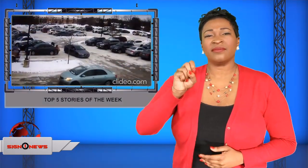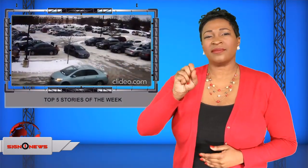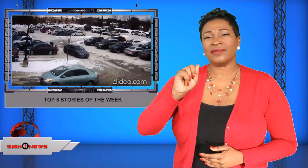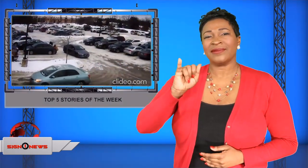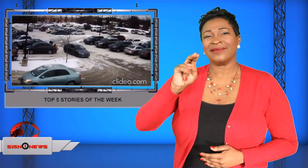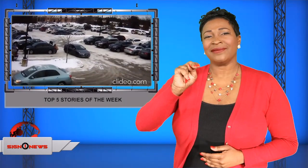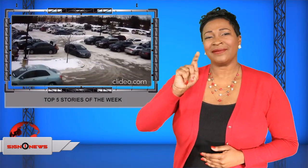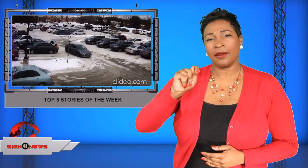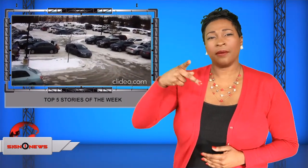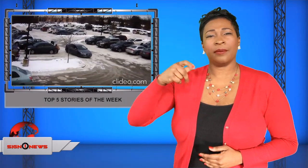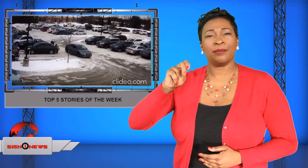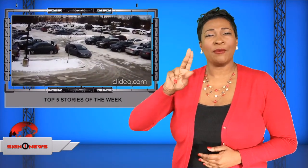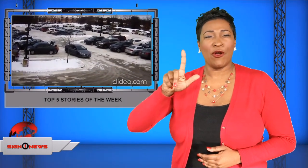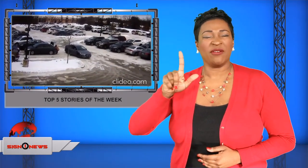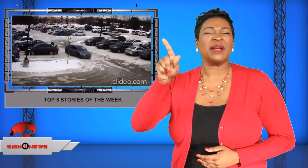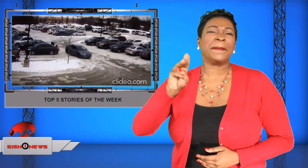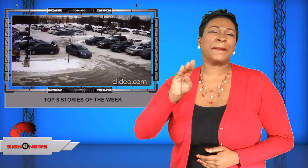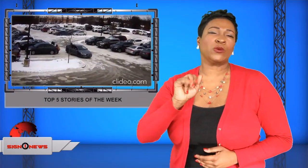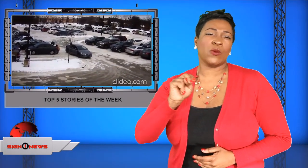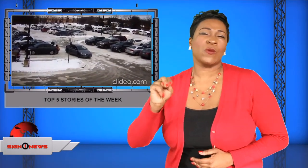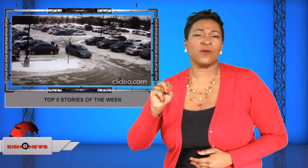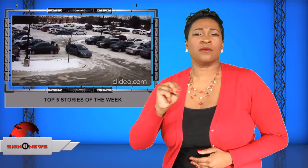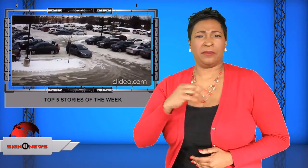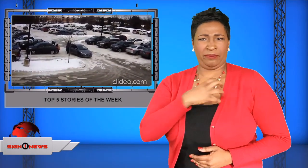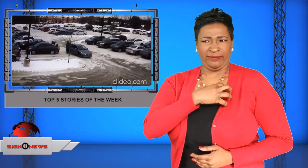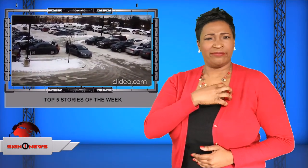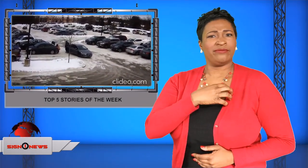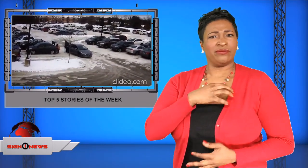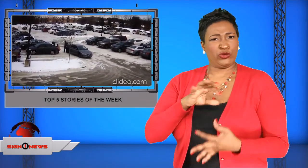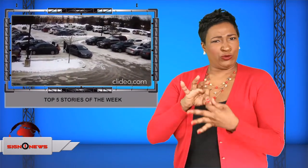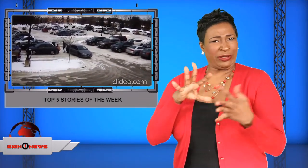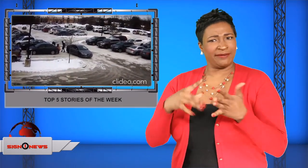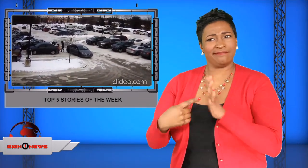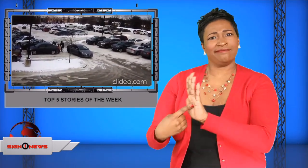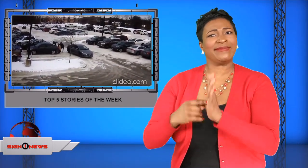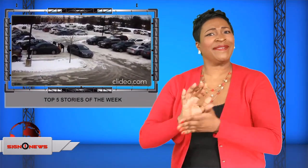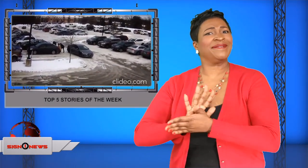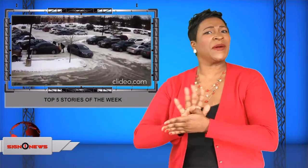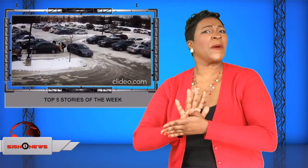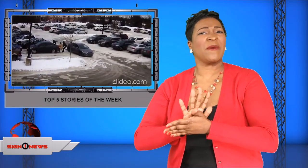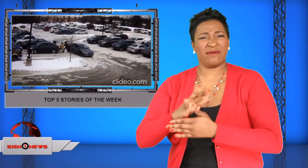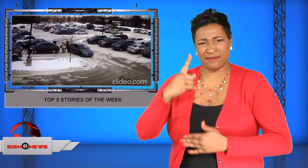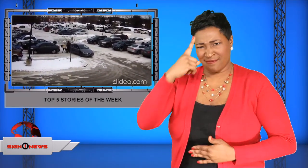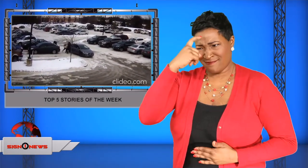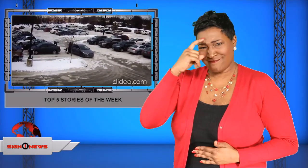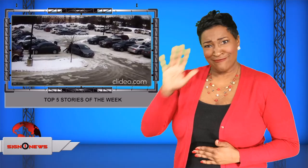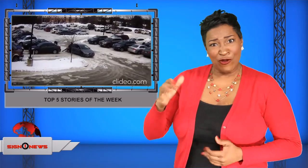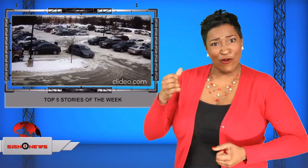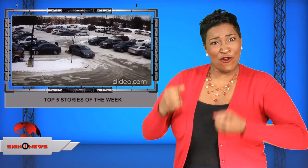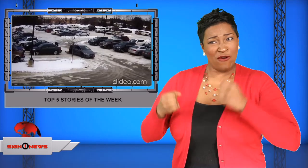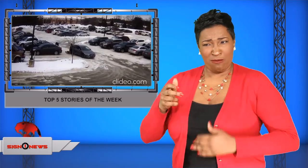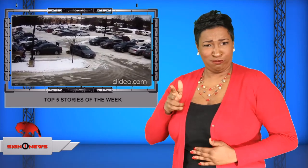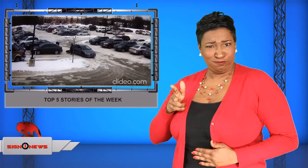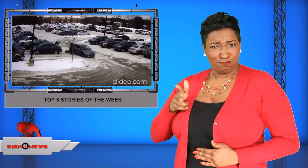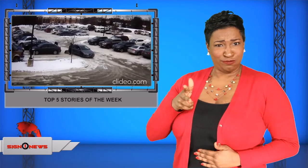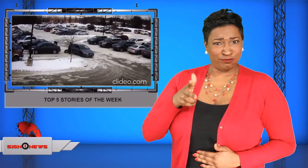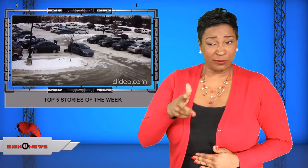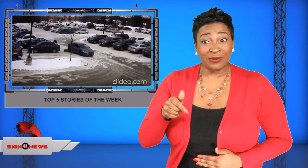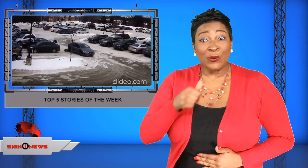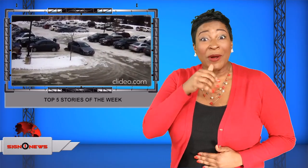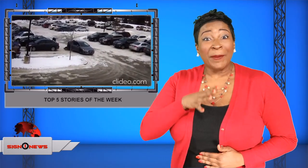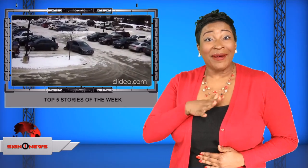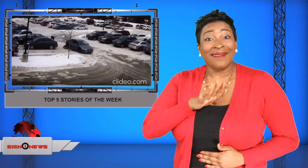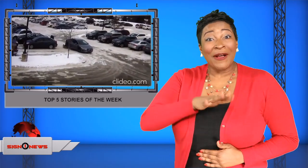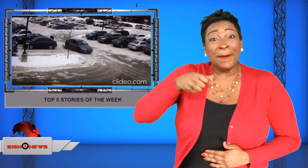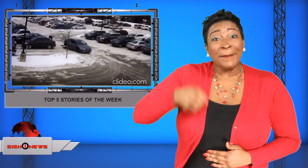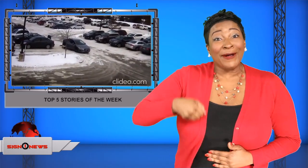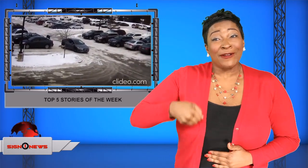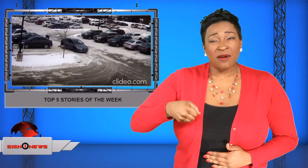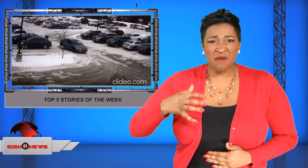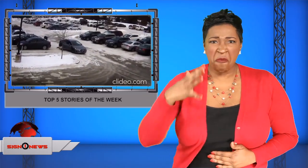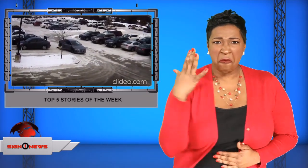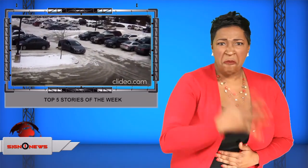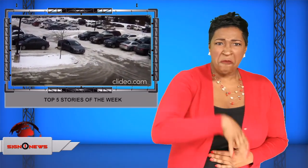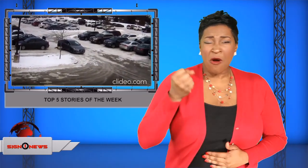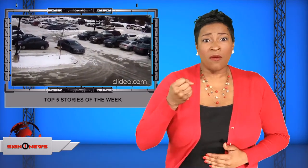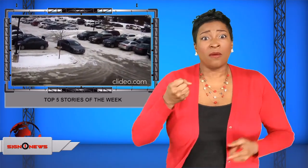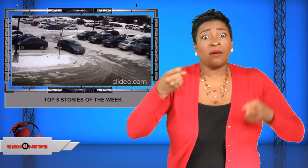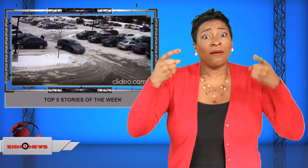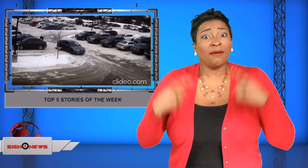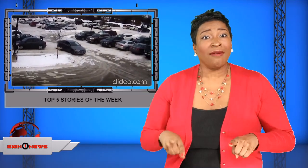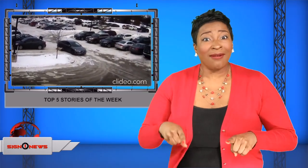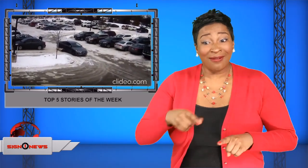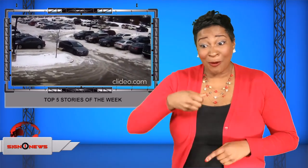Police in St. Paul, Minnesota released video of a woman getting violently purse snatched